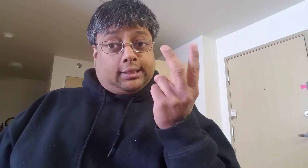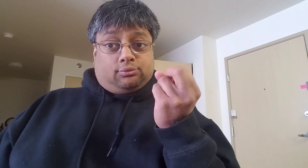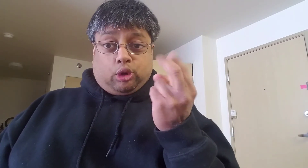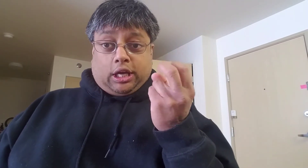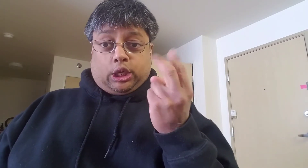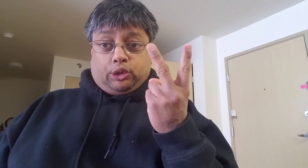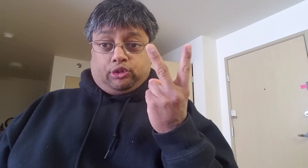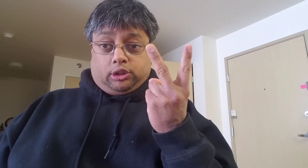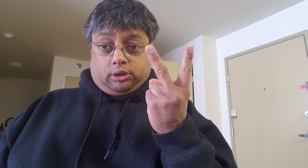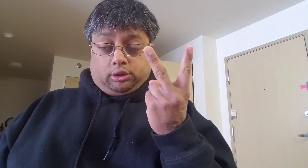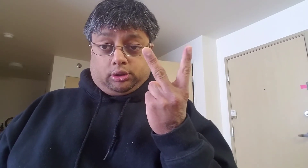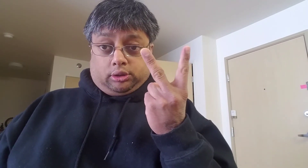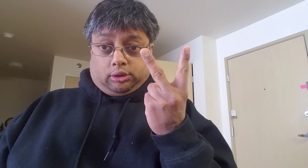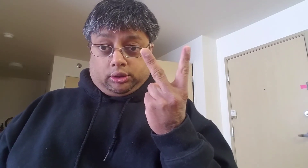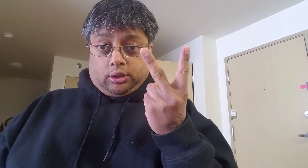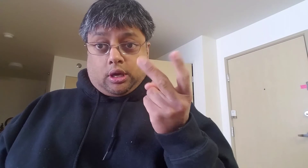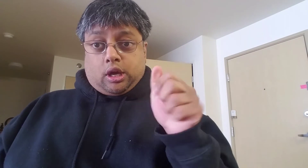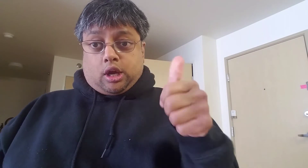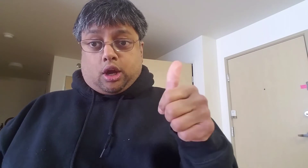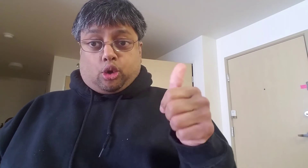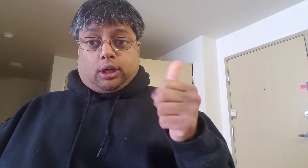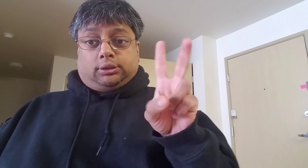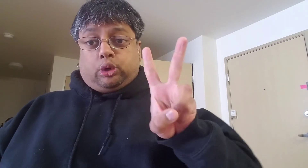12 (or "ten" plus "two")